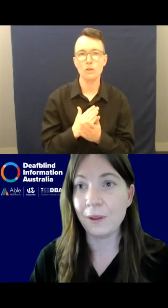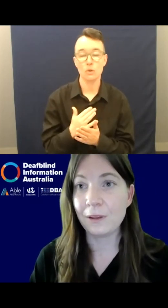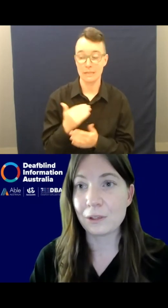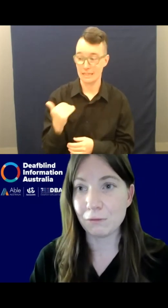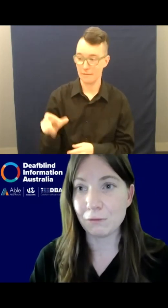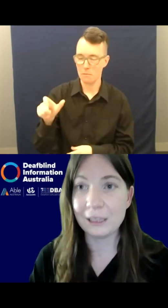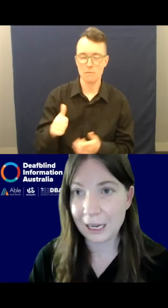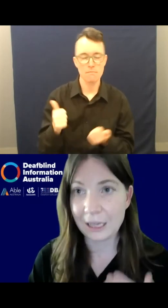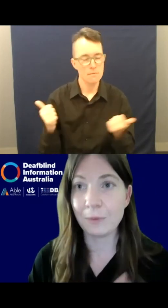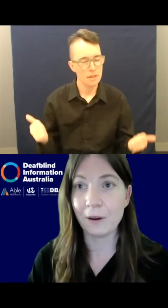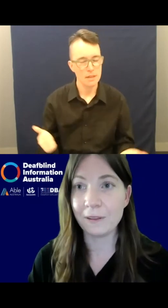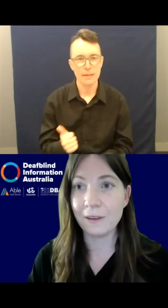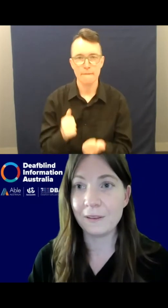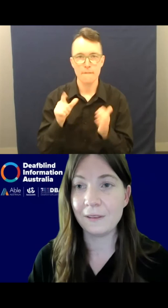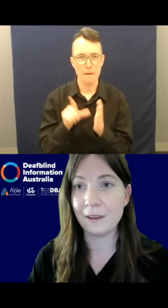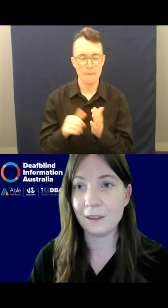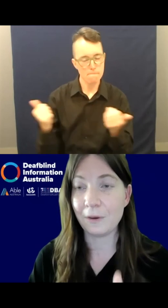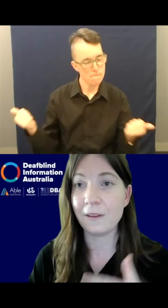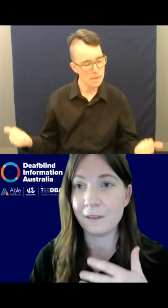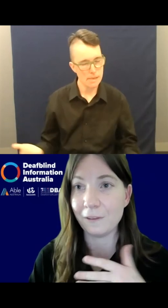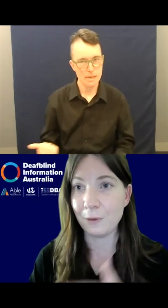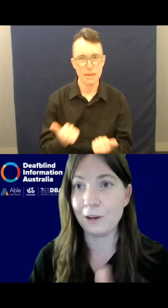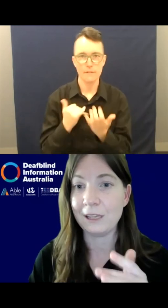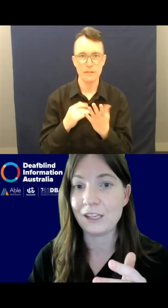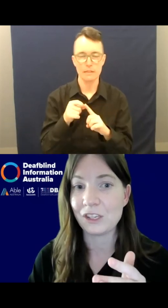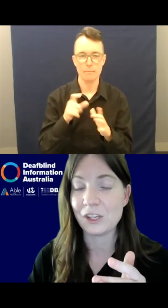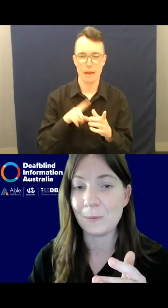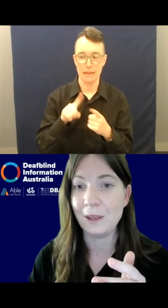to really lead the process, the process of building relationship